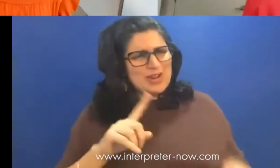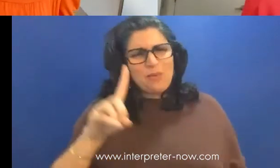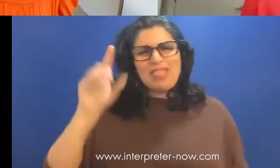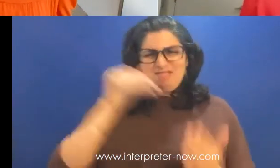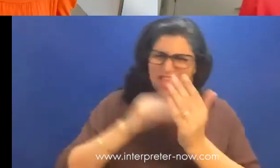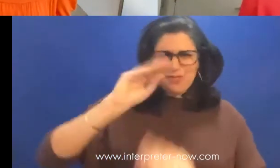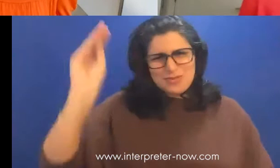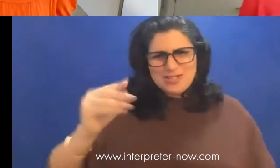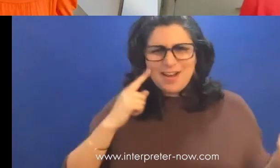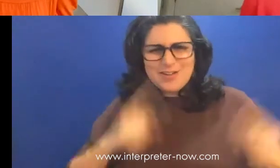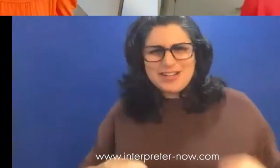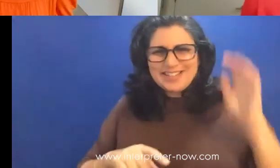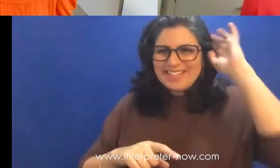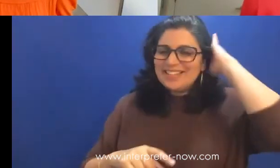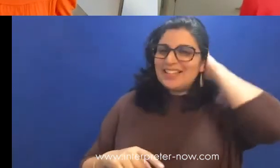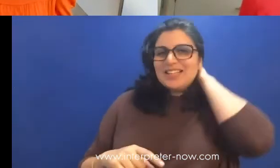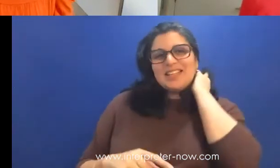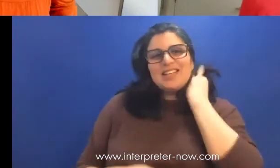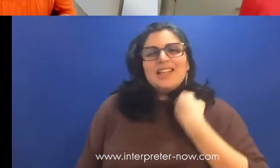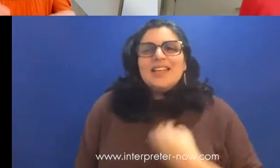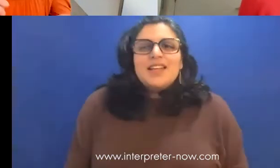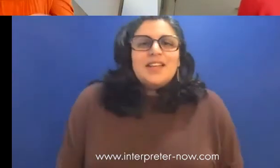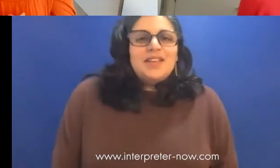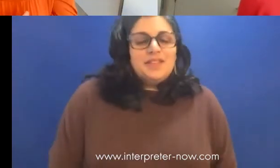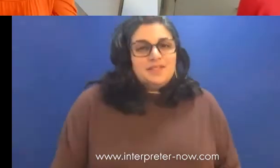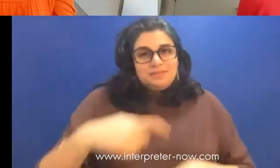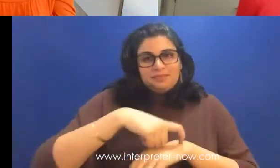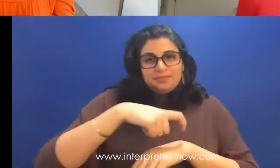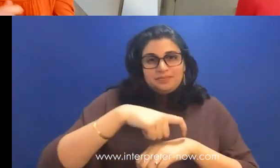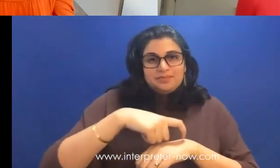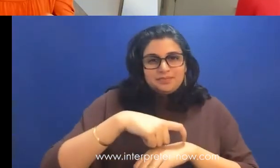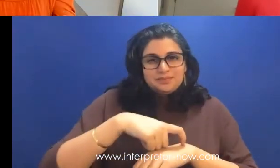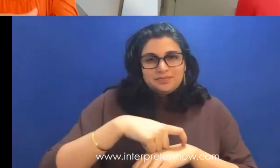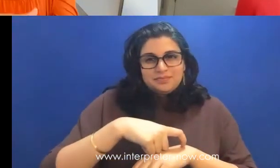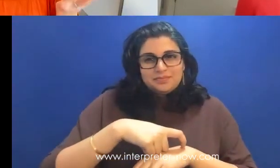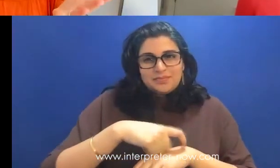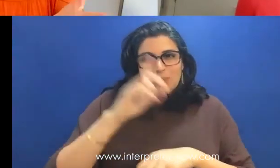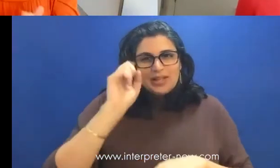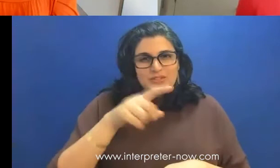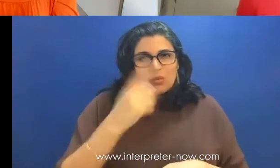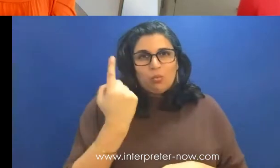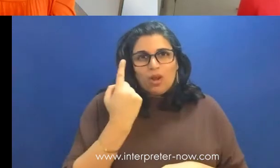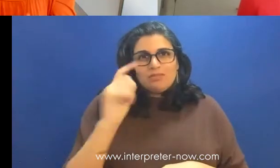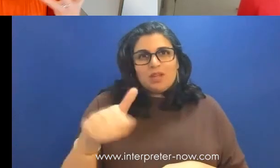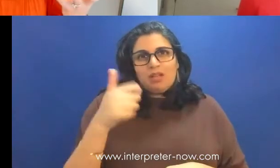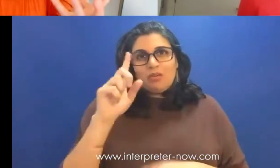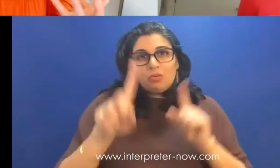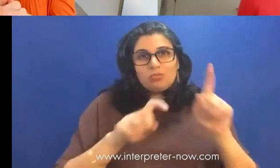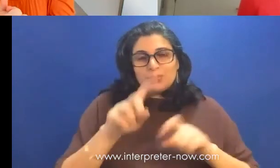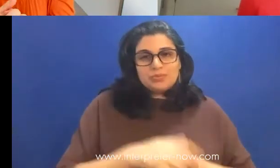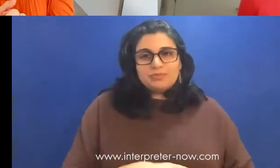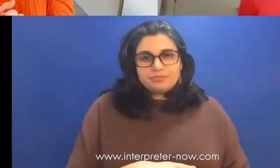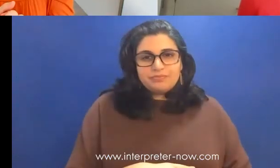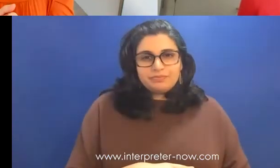We have time, so I want to ask you this one other question, which is just, is there anything